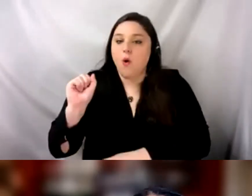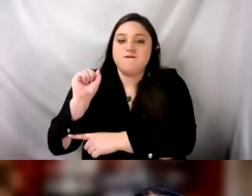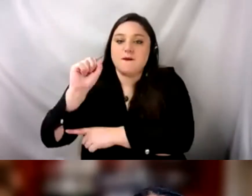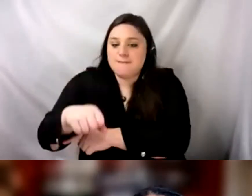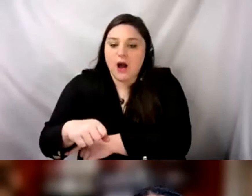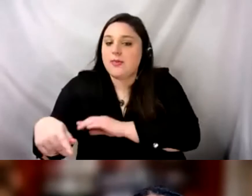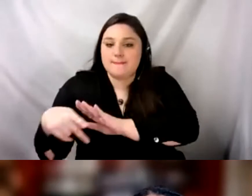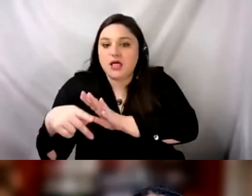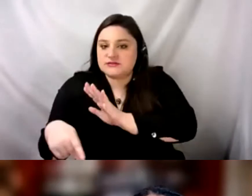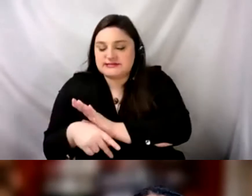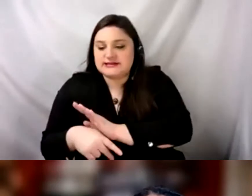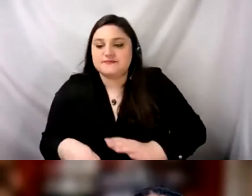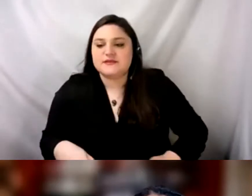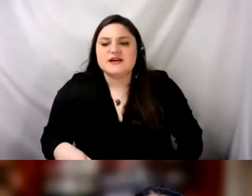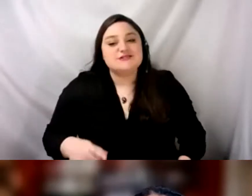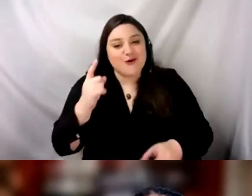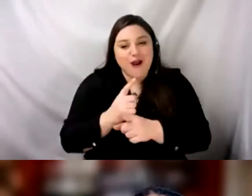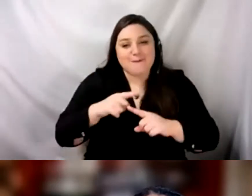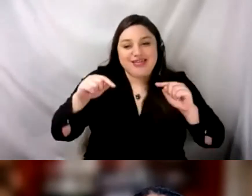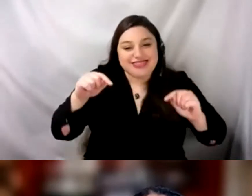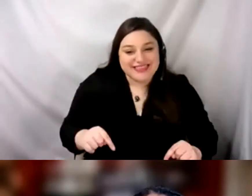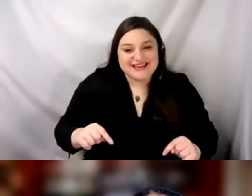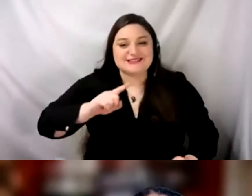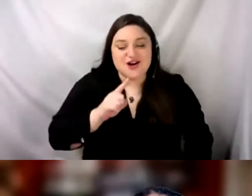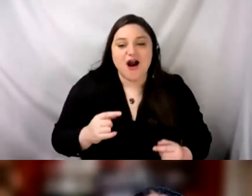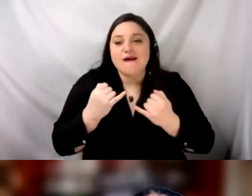this is independent venues -- for a person who is claiming an exemption